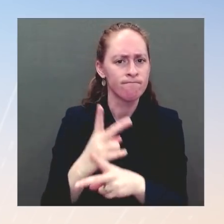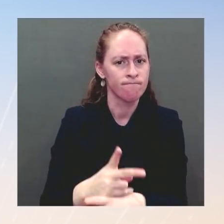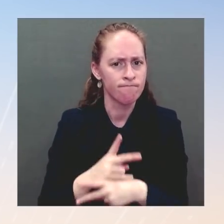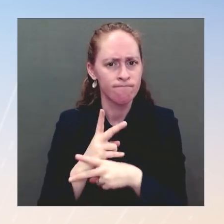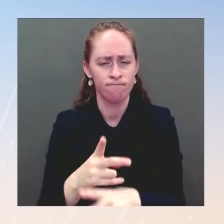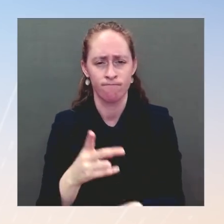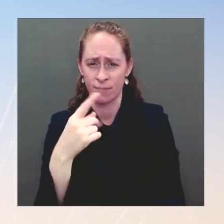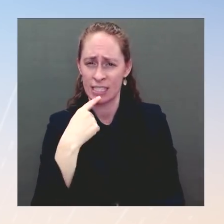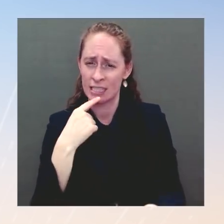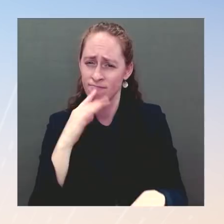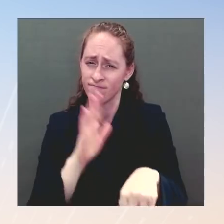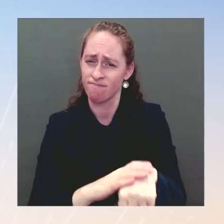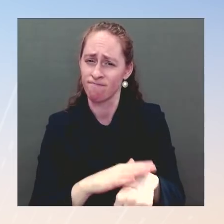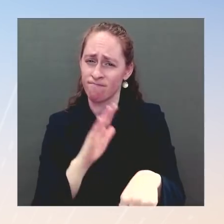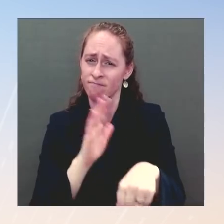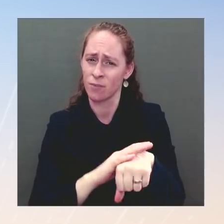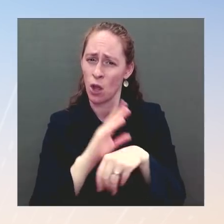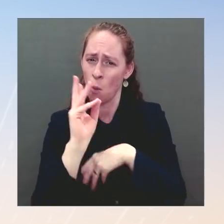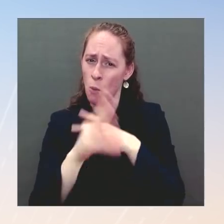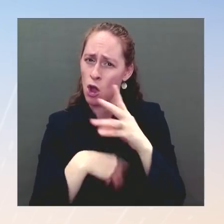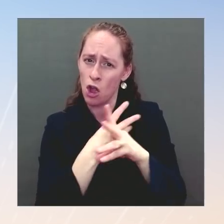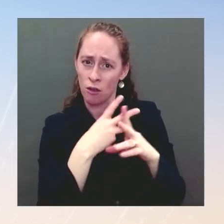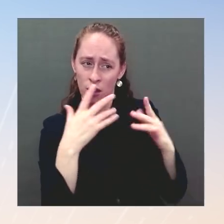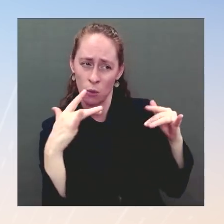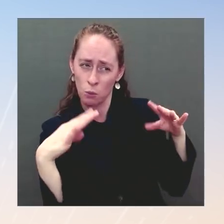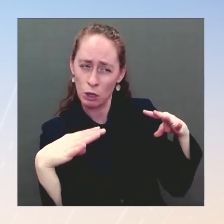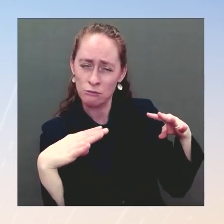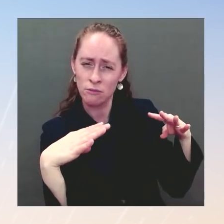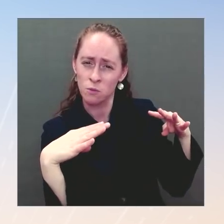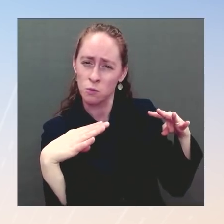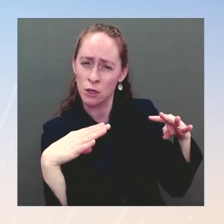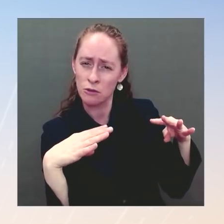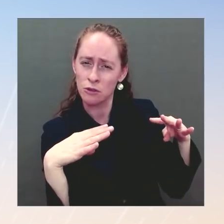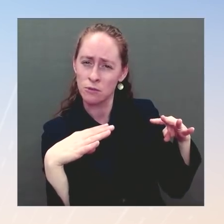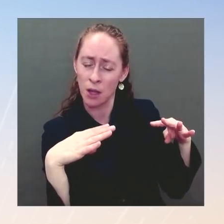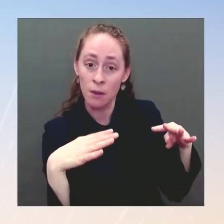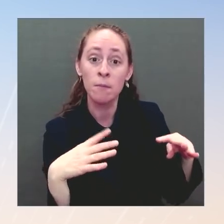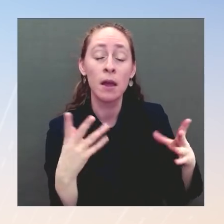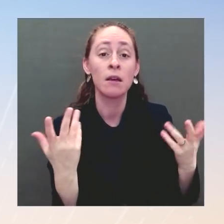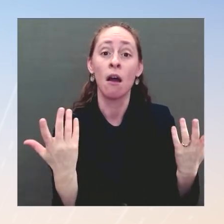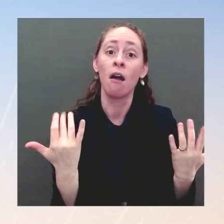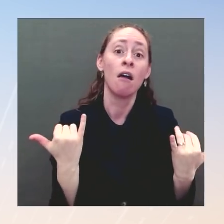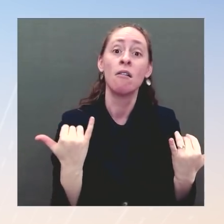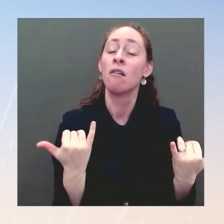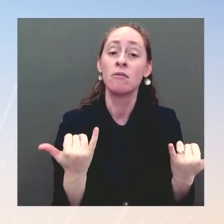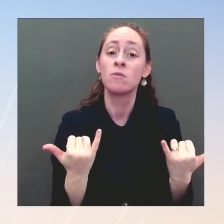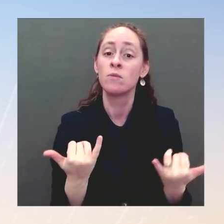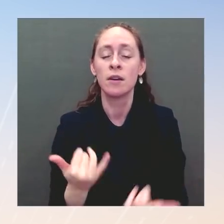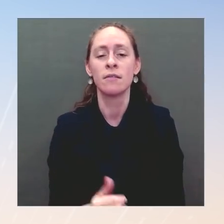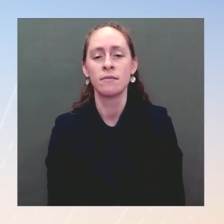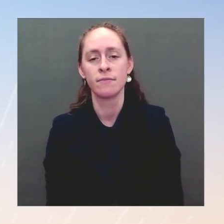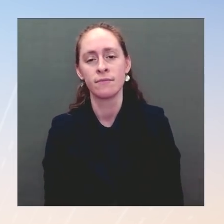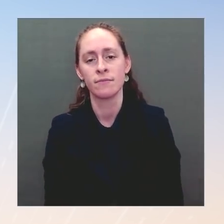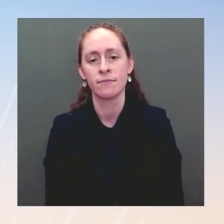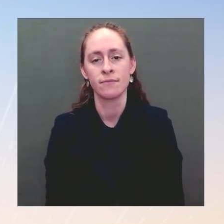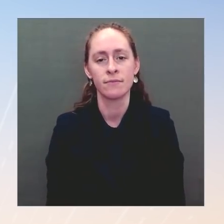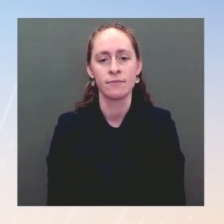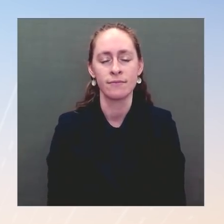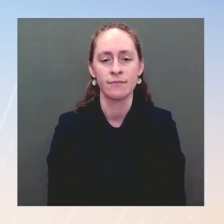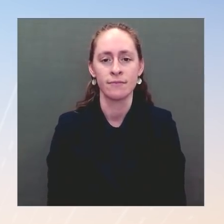warning today that a full-scale Russian invasion is imminent. So, are you saying that nothing has changed